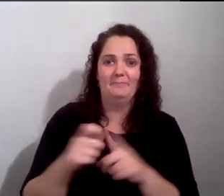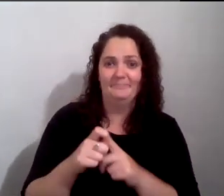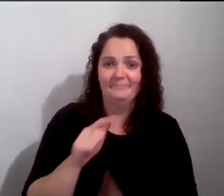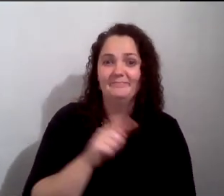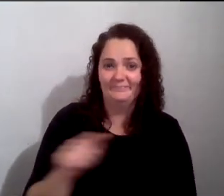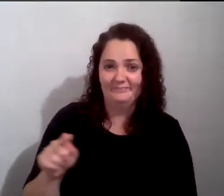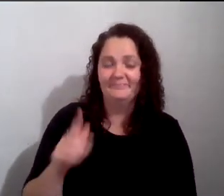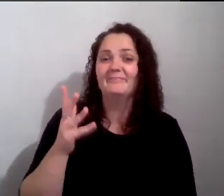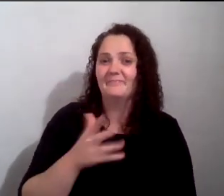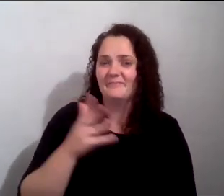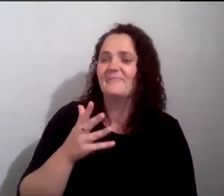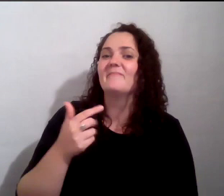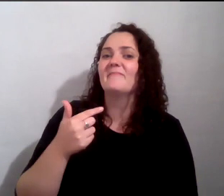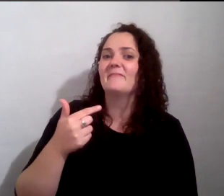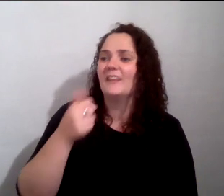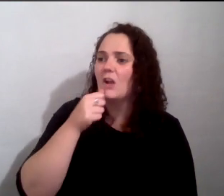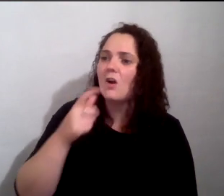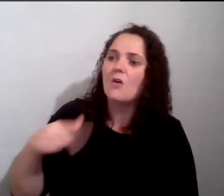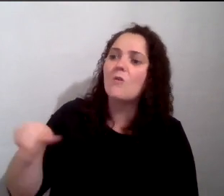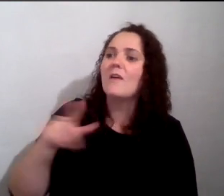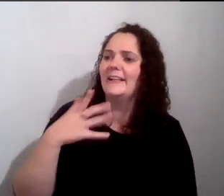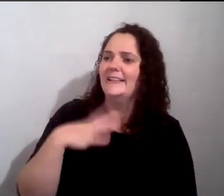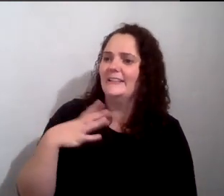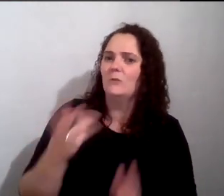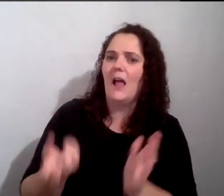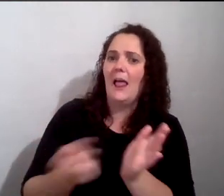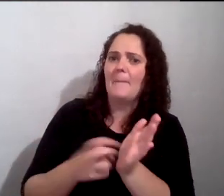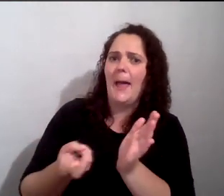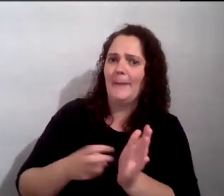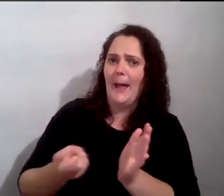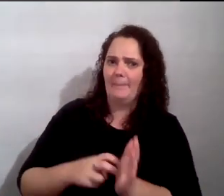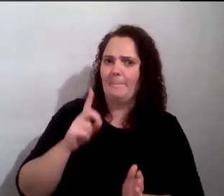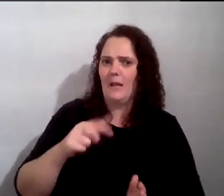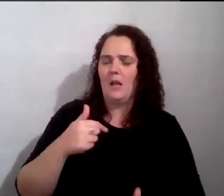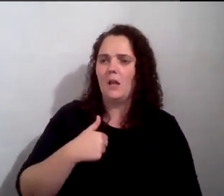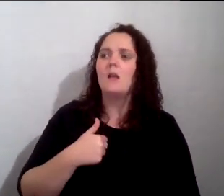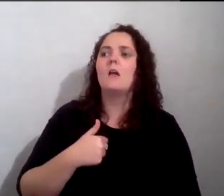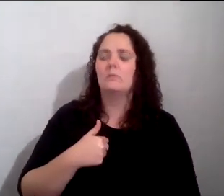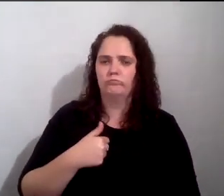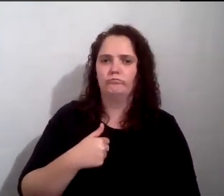and there's a sort of inverse relationship with my encouragement and everybody else's desire to get out of bed. I mean it's a